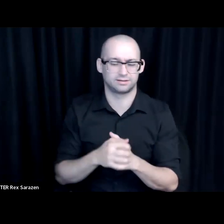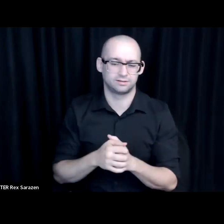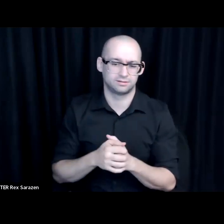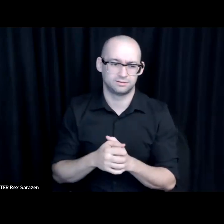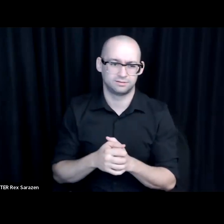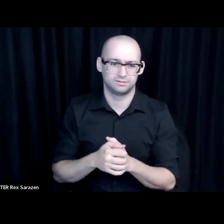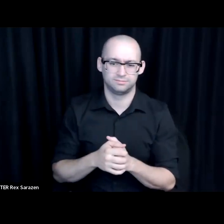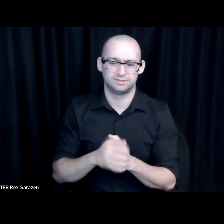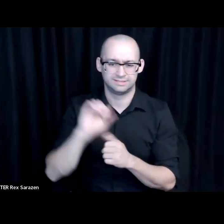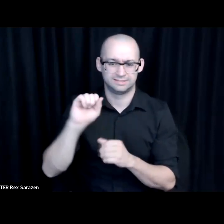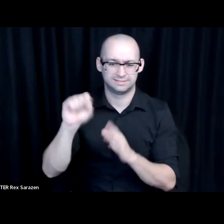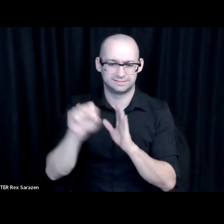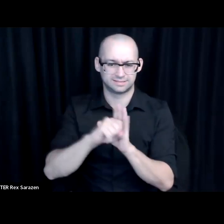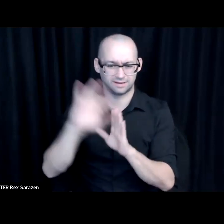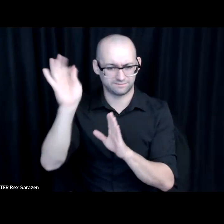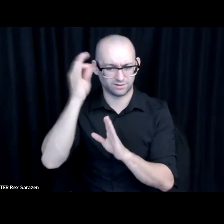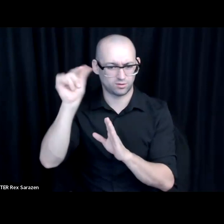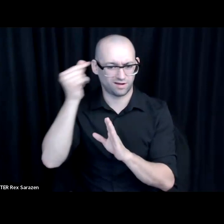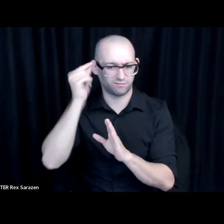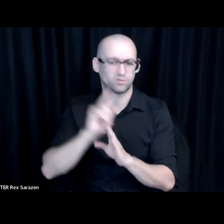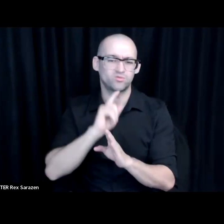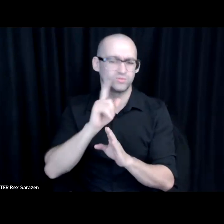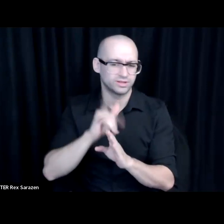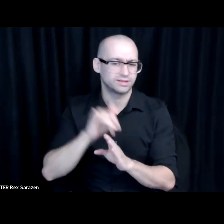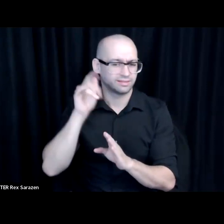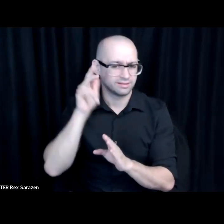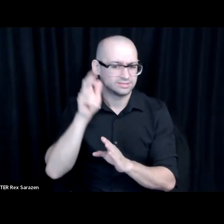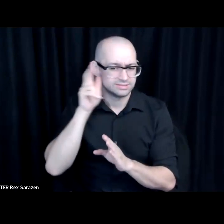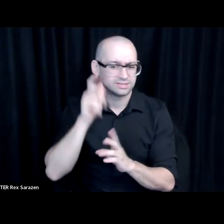governments are listening in a real effort to meet your communities where you're at. We have